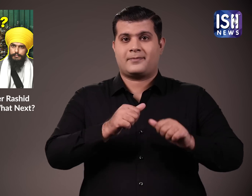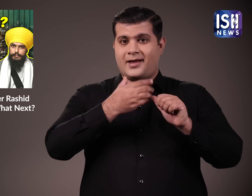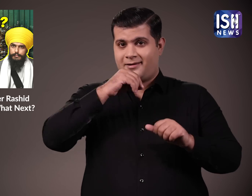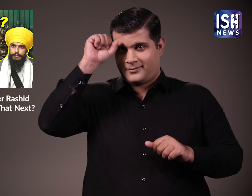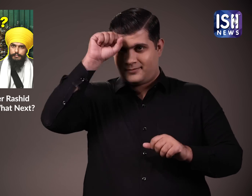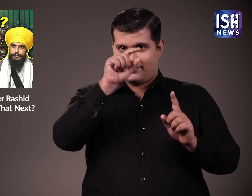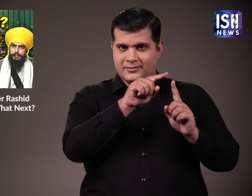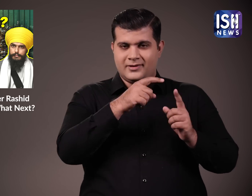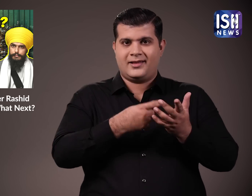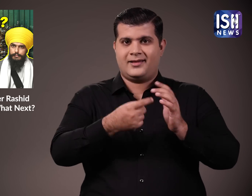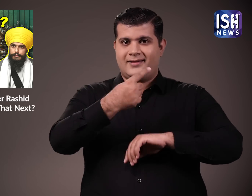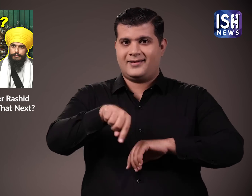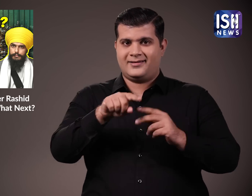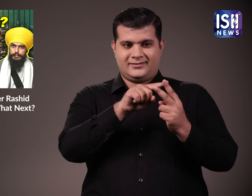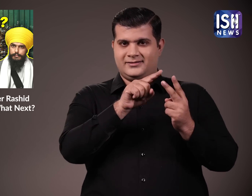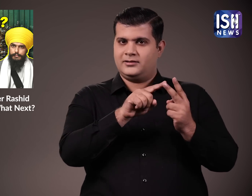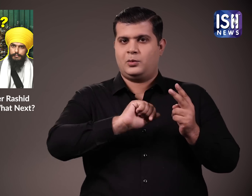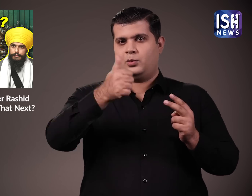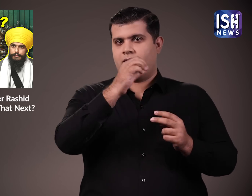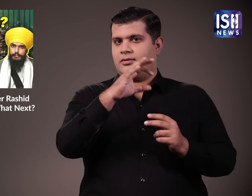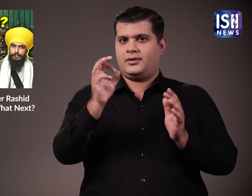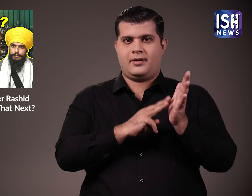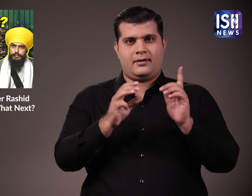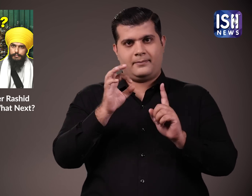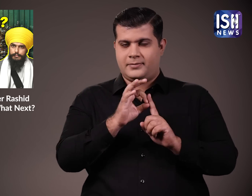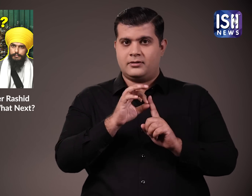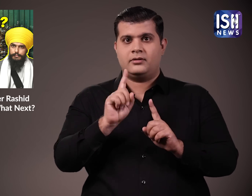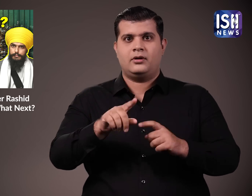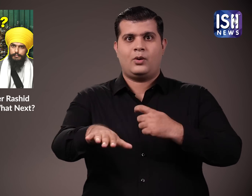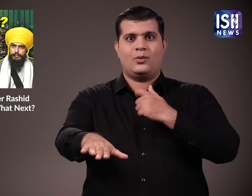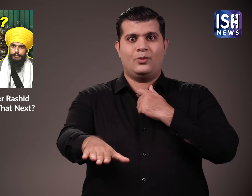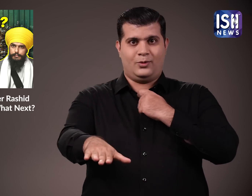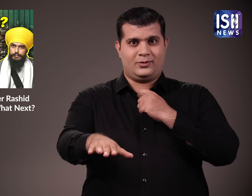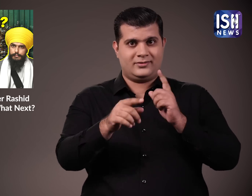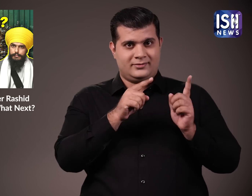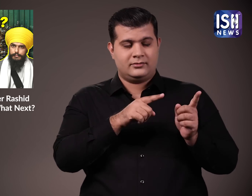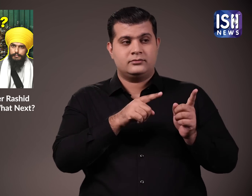Now that Singh and Rashid have been elected as MPs, they are required to take oath.